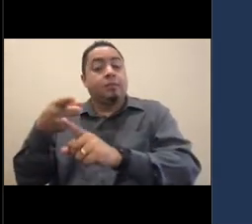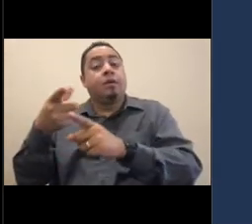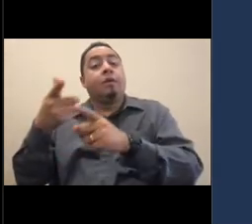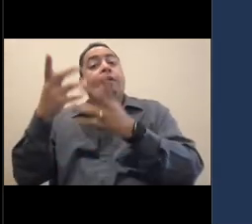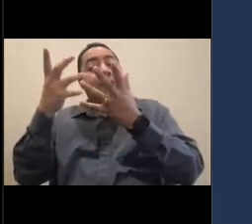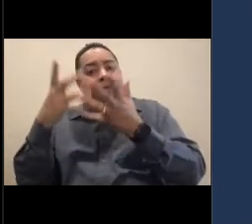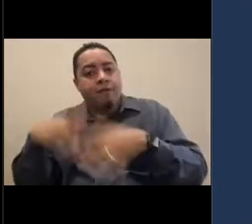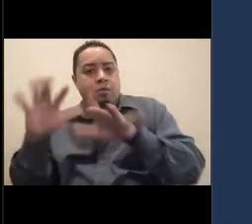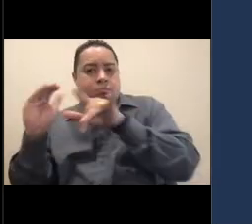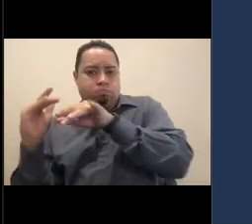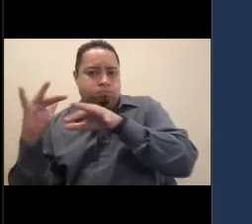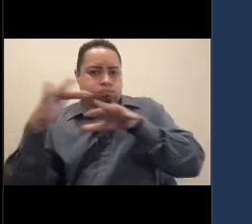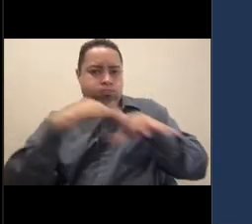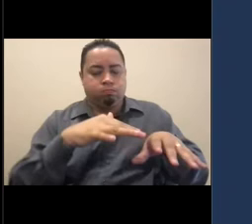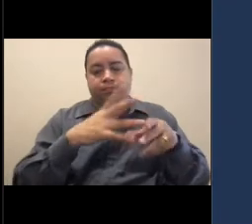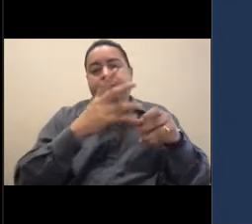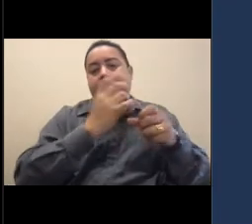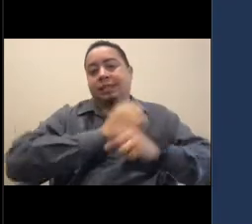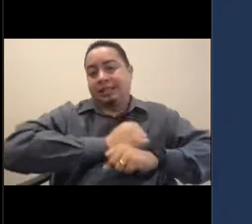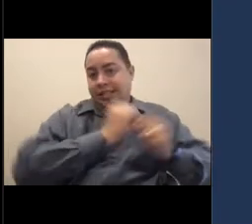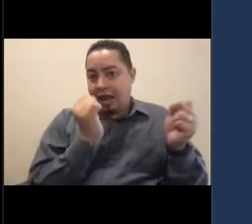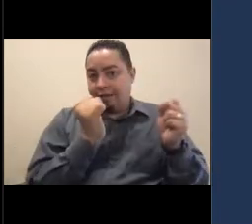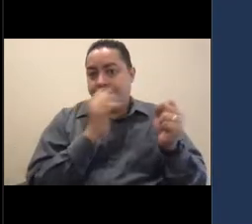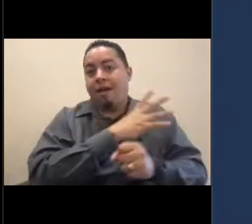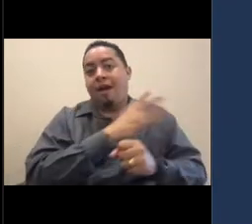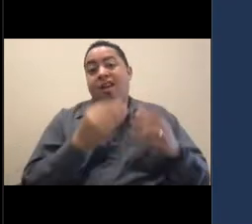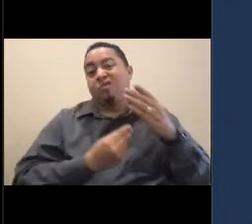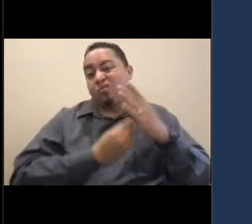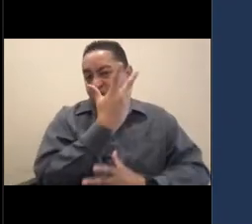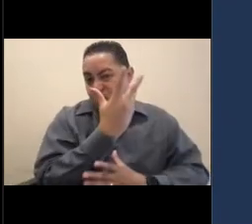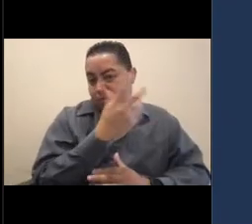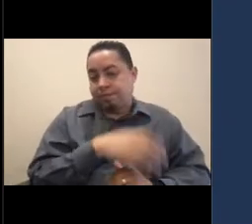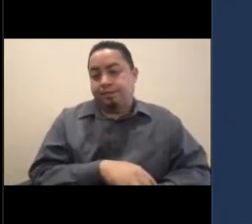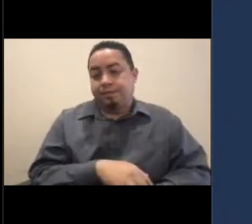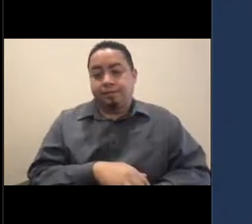And the biggest news that I have to share is in March, oops.